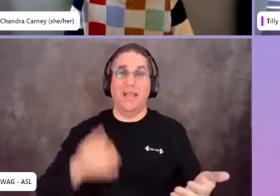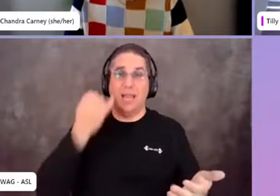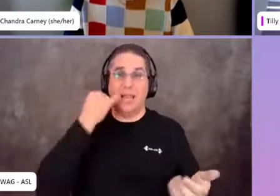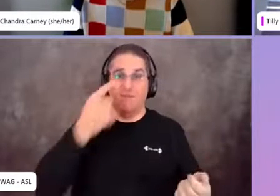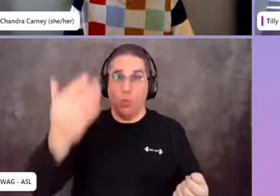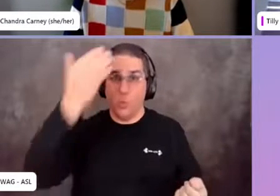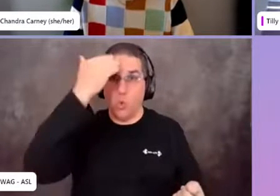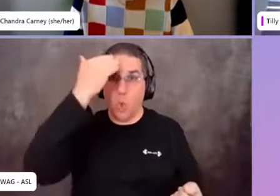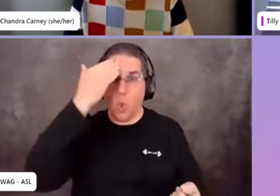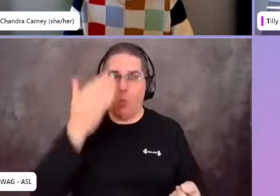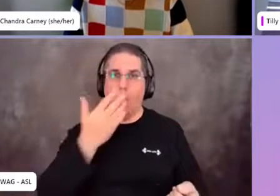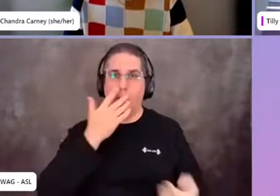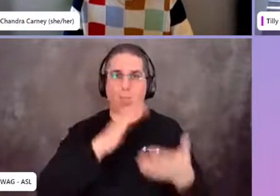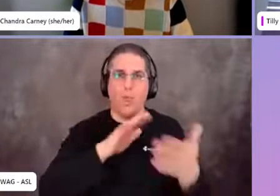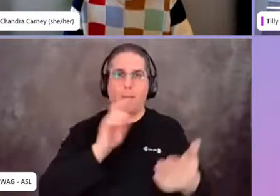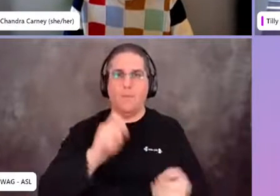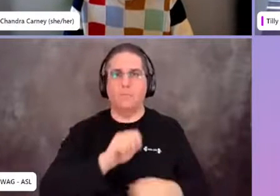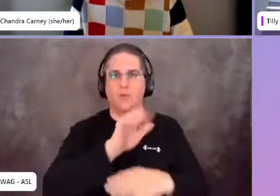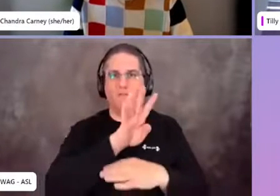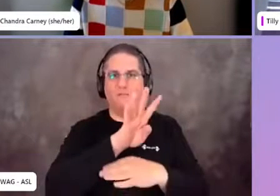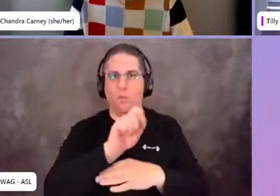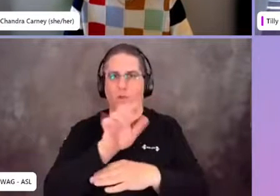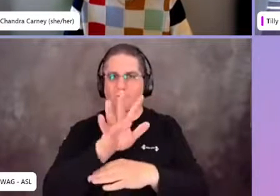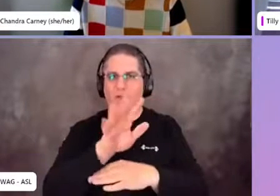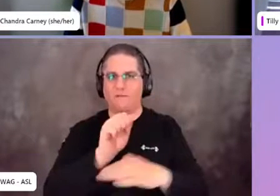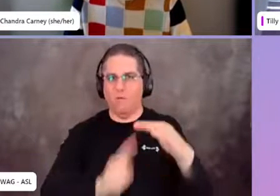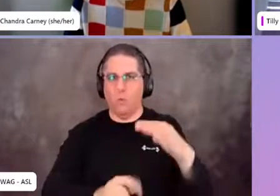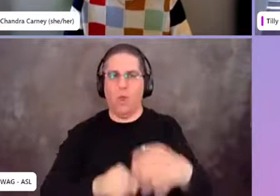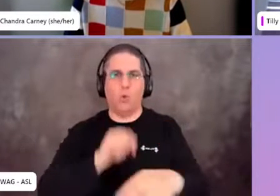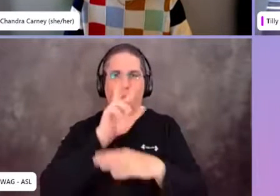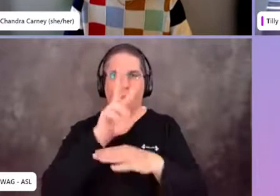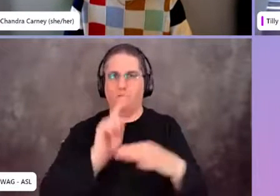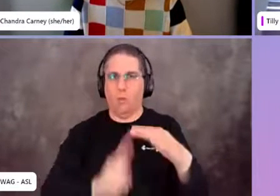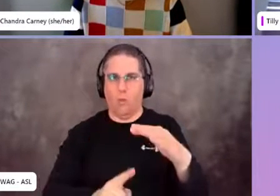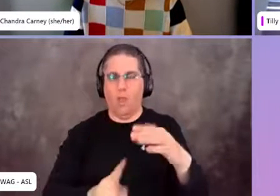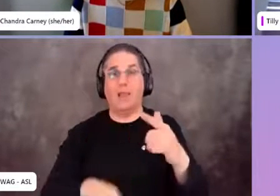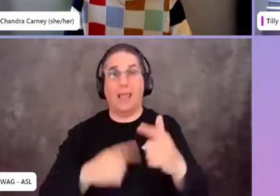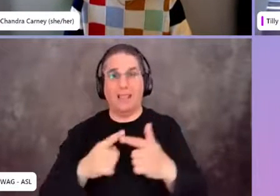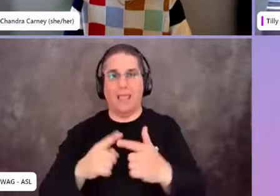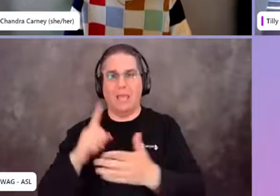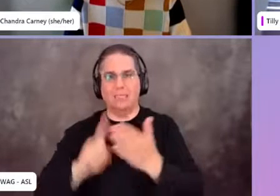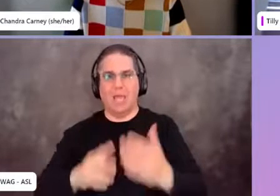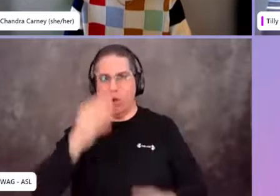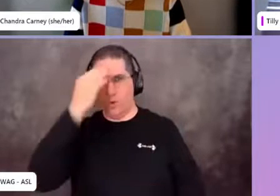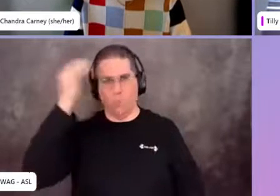seeing this is something you can do for accessibility because I see once you know that the color contrast has to